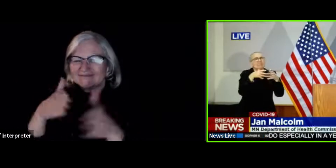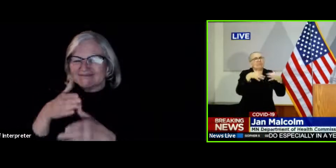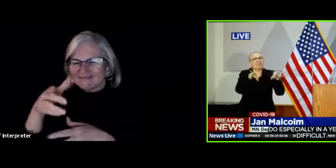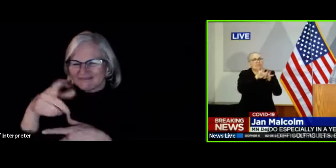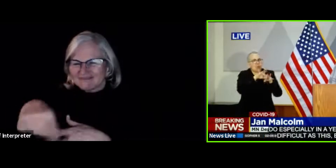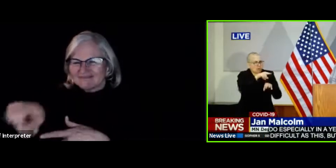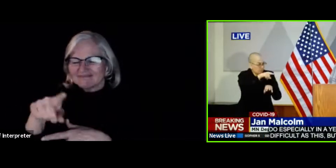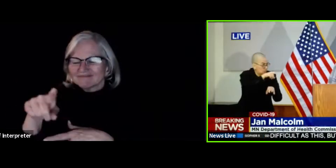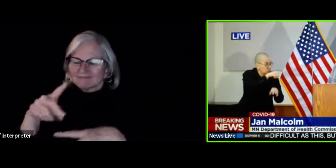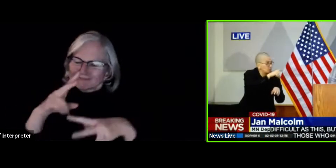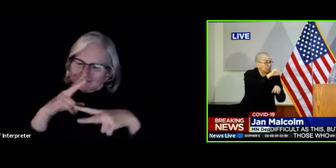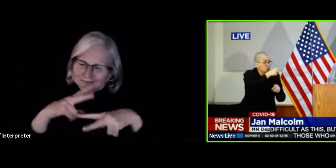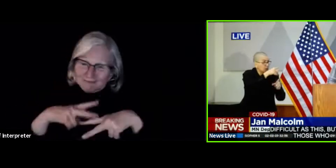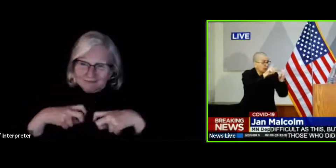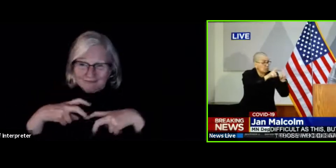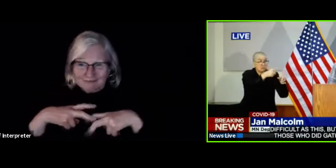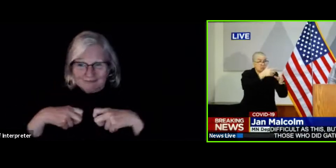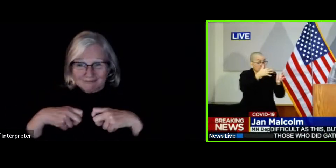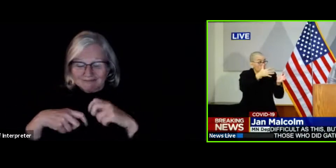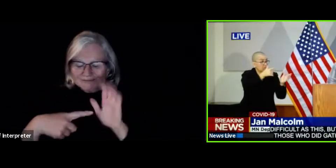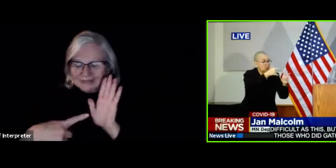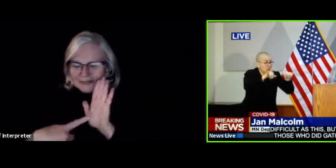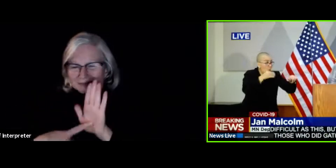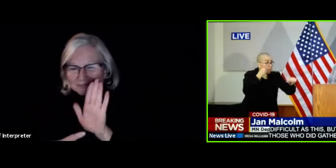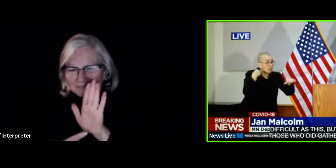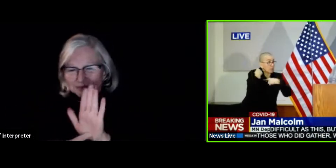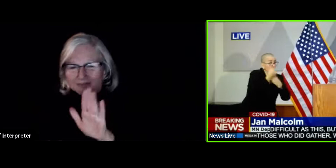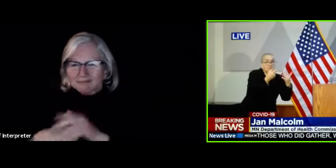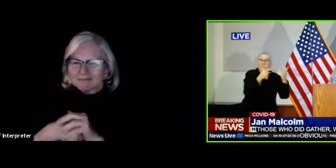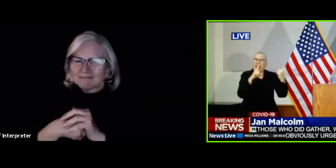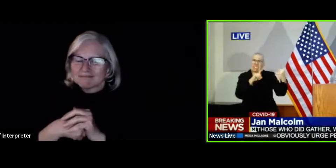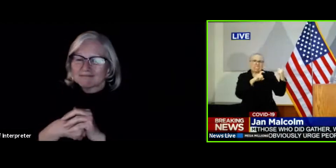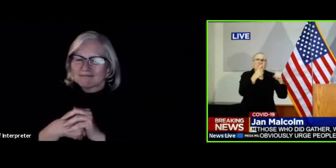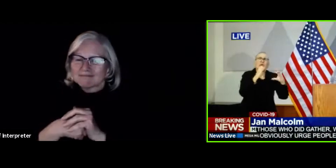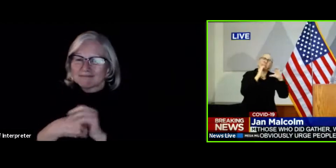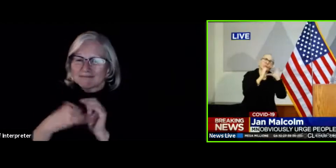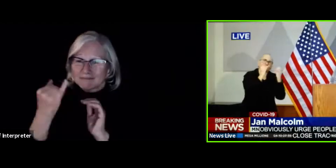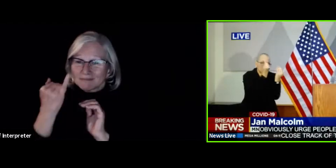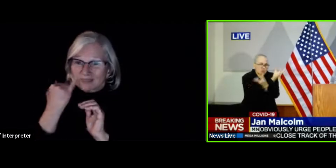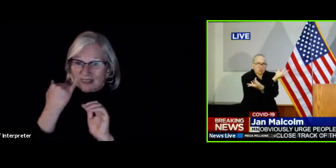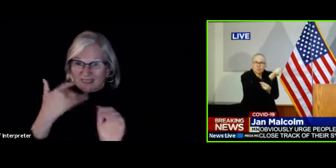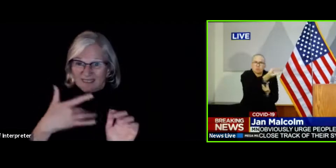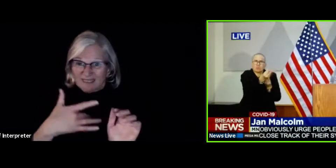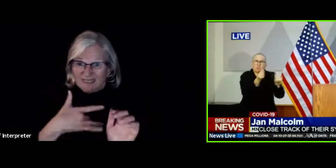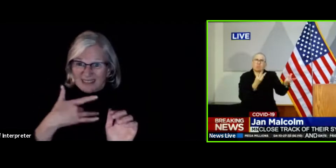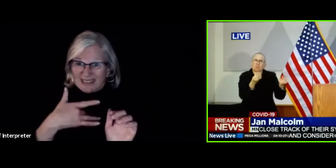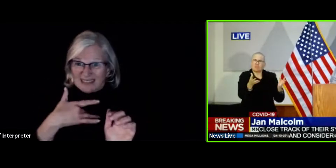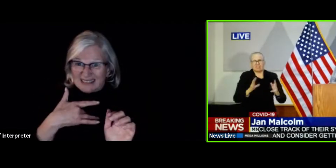FIVE TO SEVEN DAYS AFTER YOU HAD THAT GATHERING AS A WAY OF HELPING TO